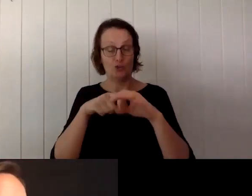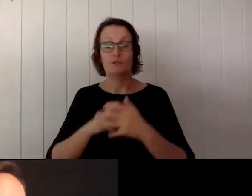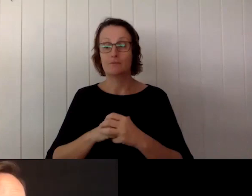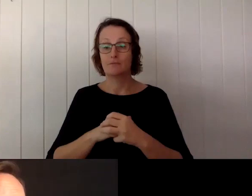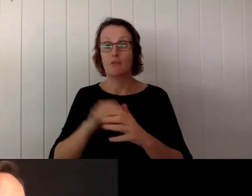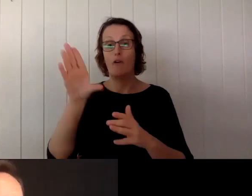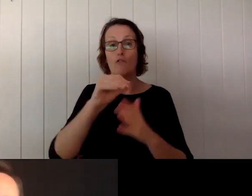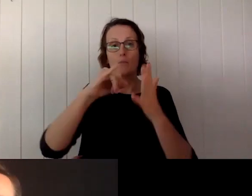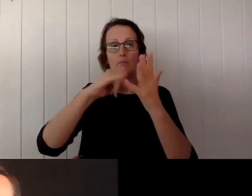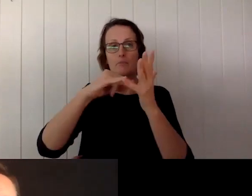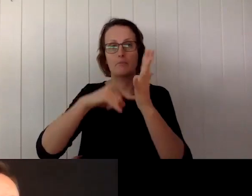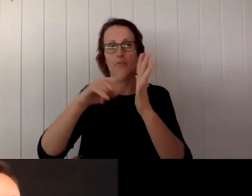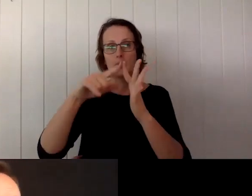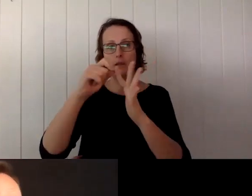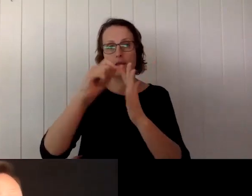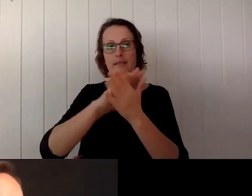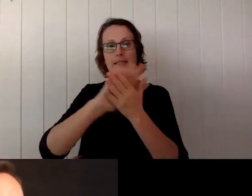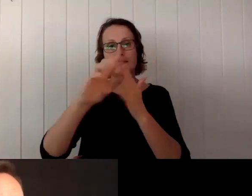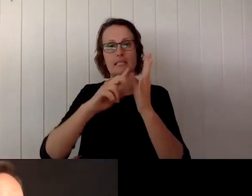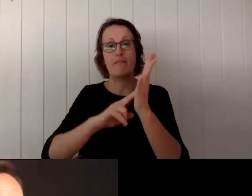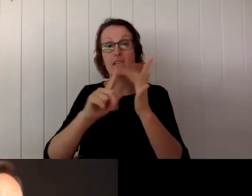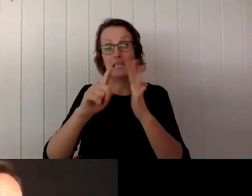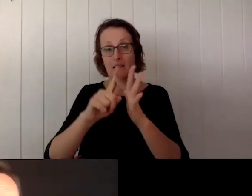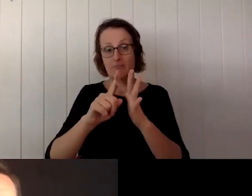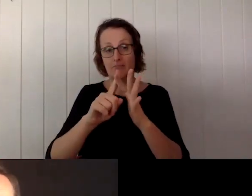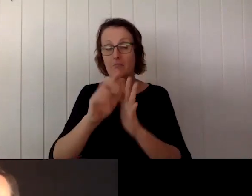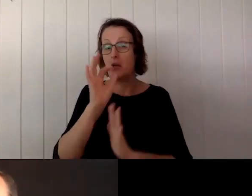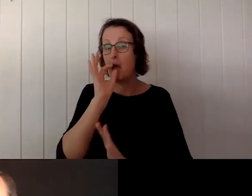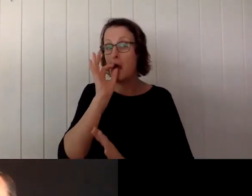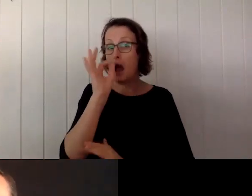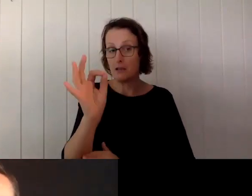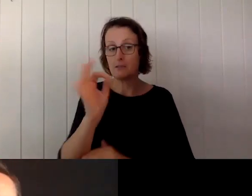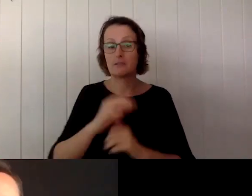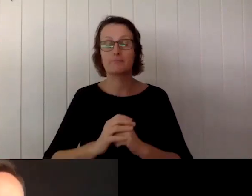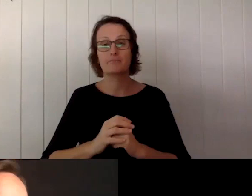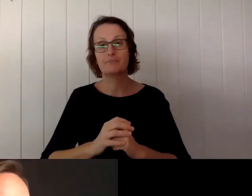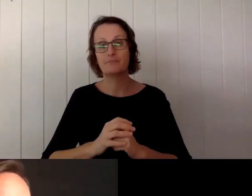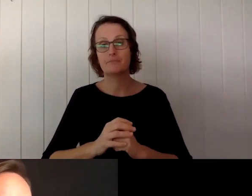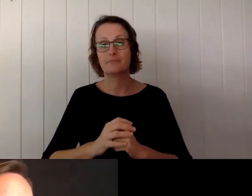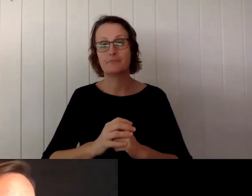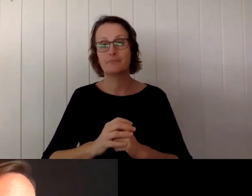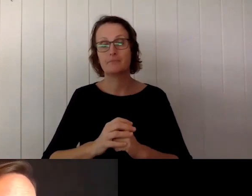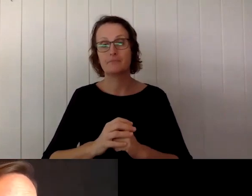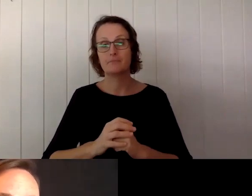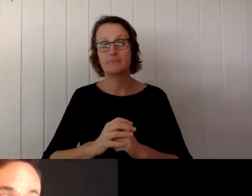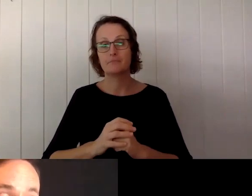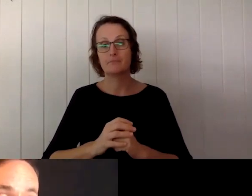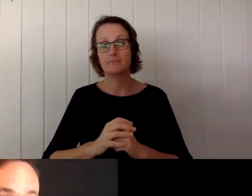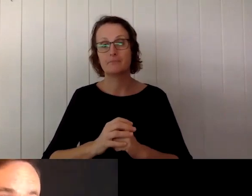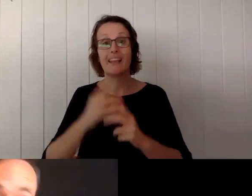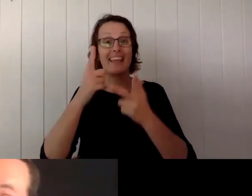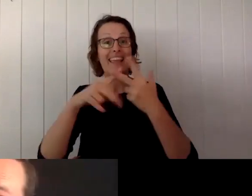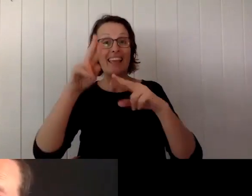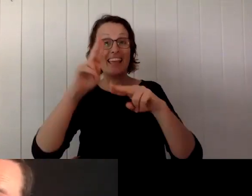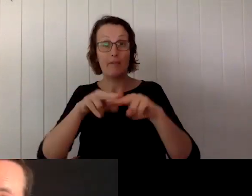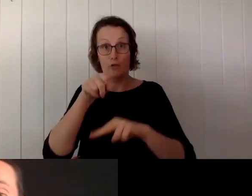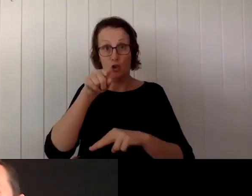one, Daniel, is from Stephanie: Of course,... ... ... ... ... "And your